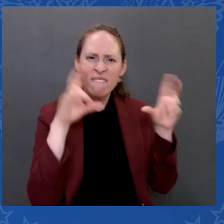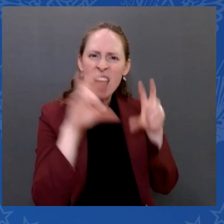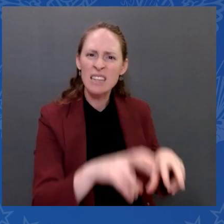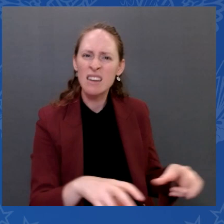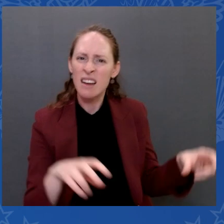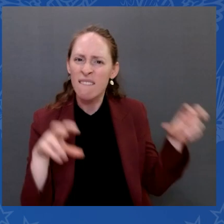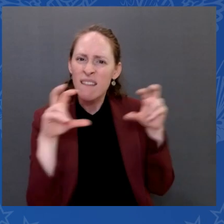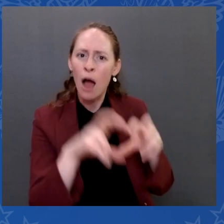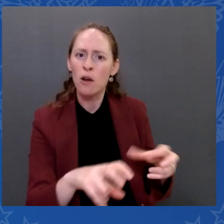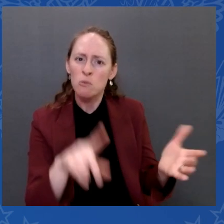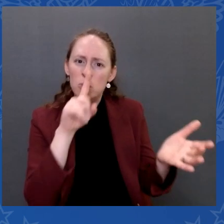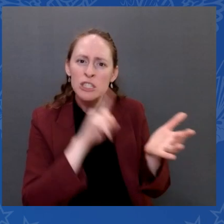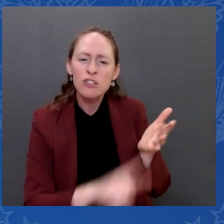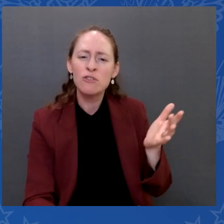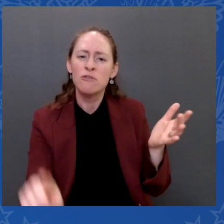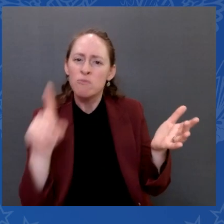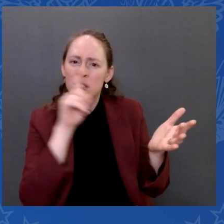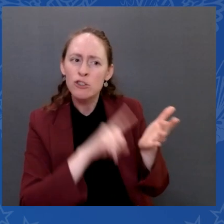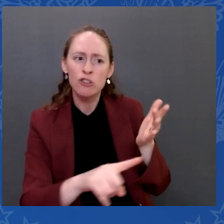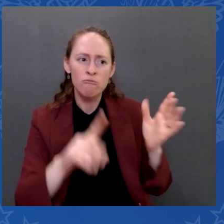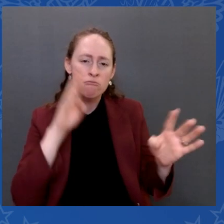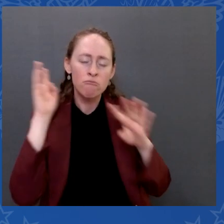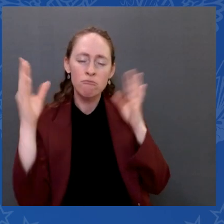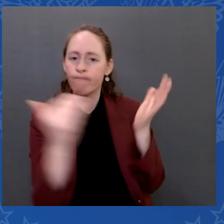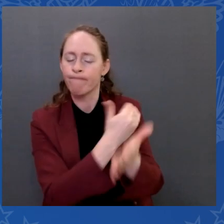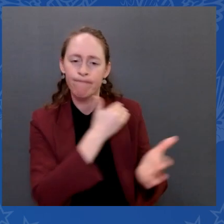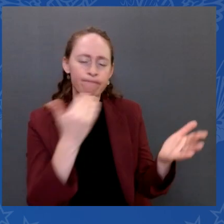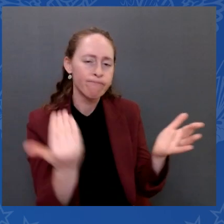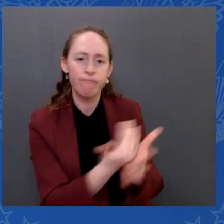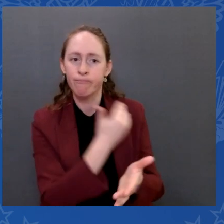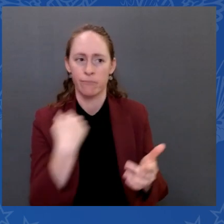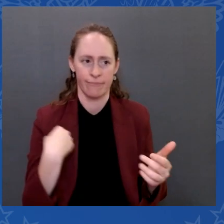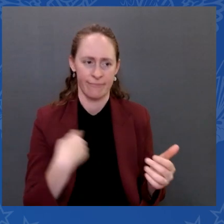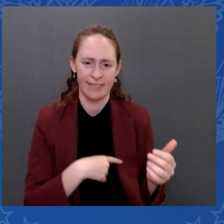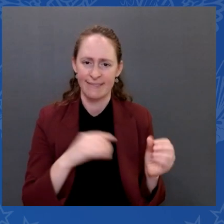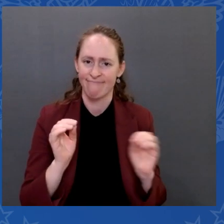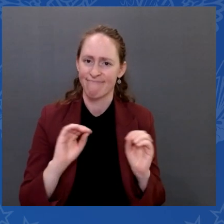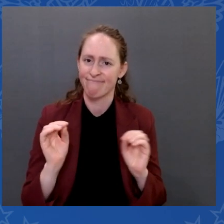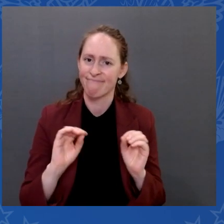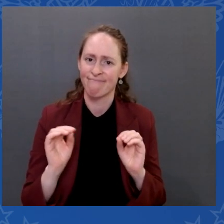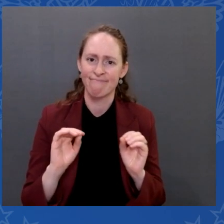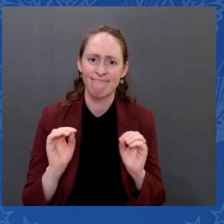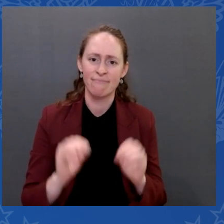And you say the second piece of this bill, not -- not the purely defense piece.